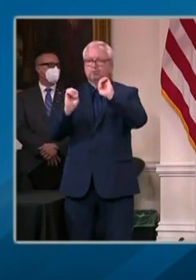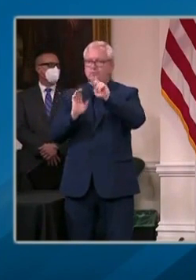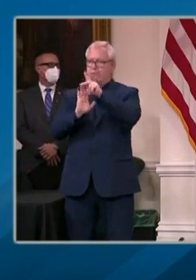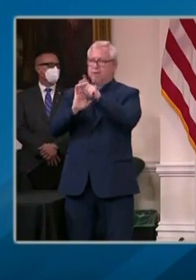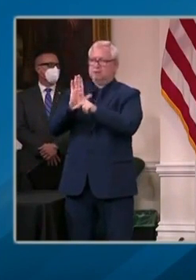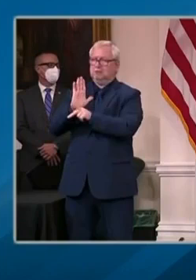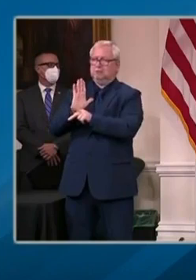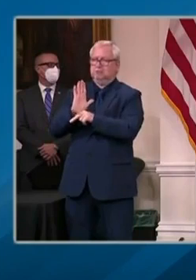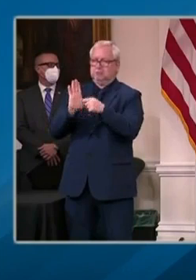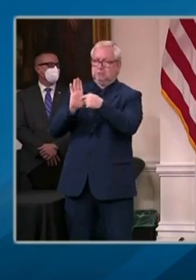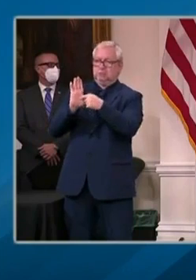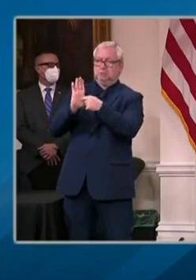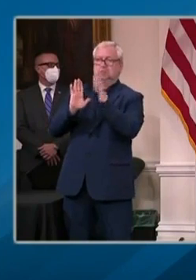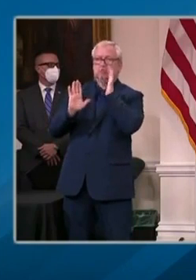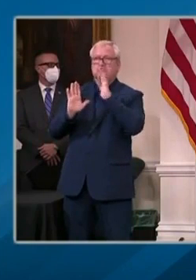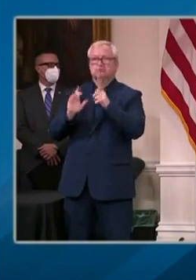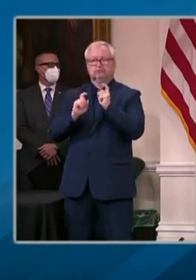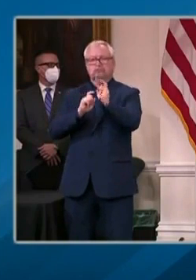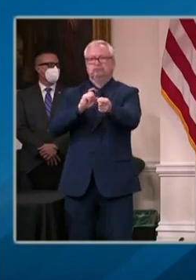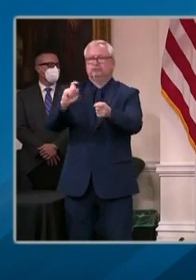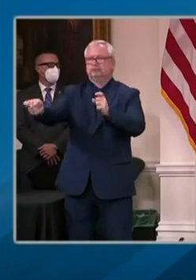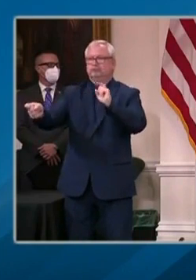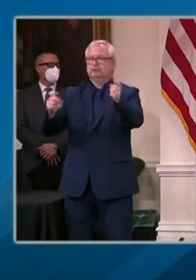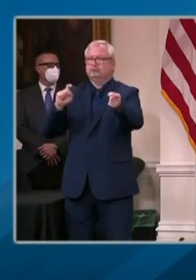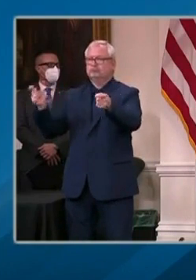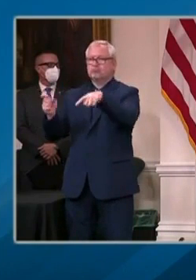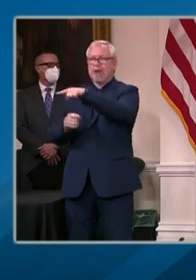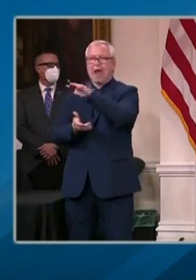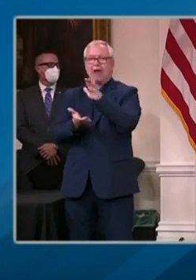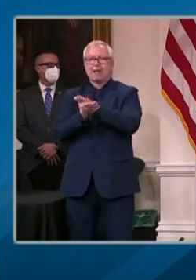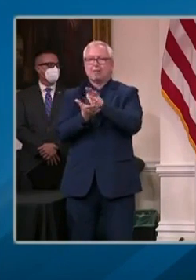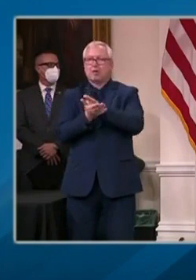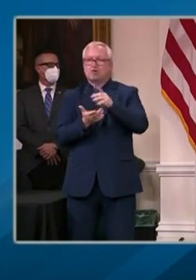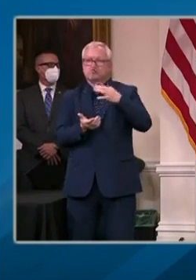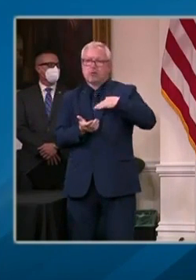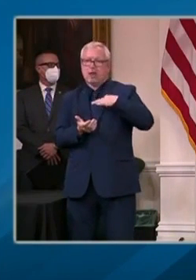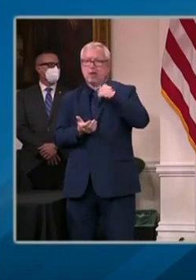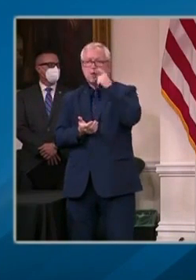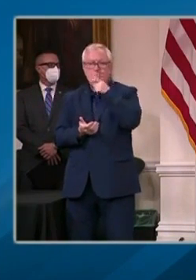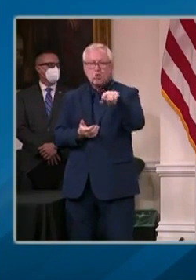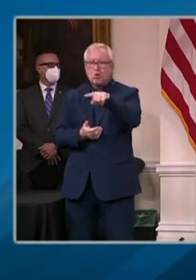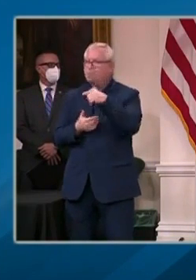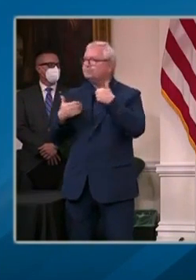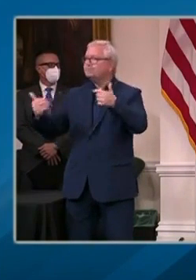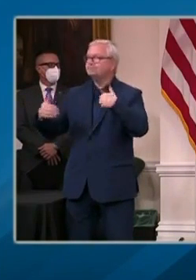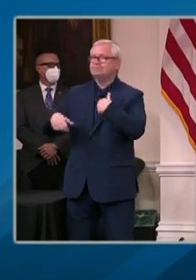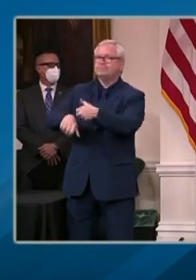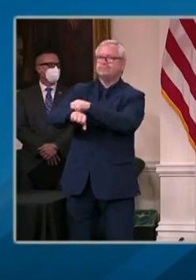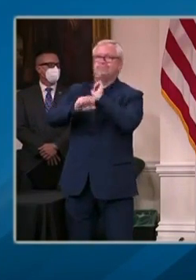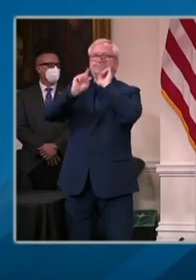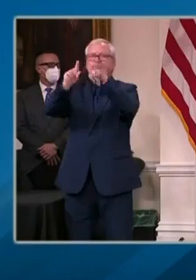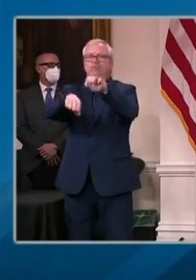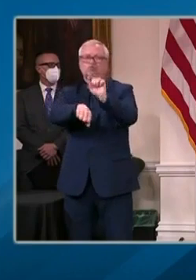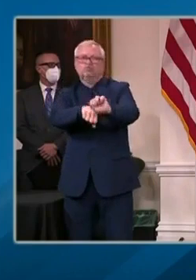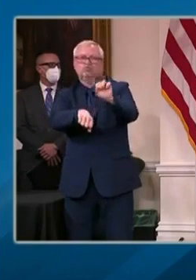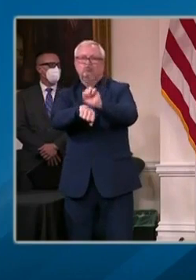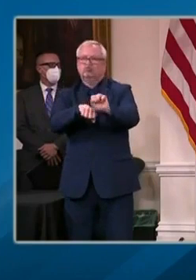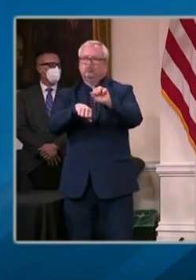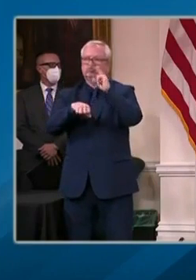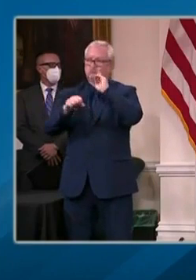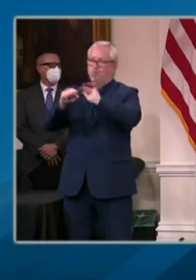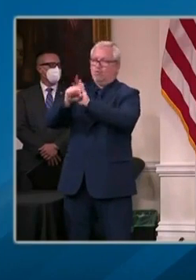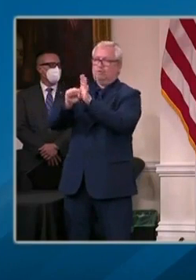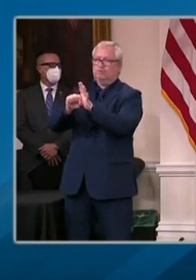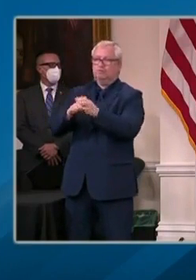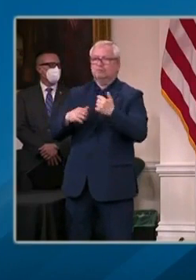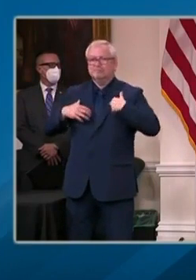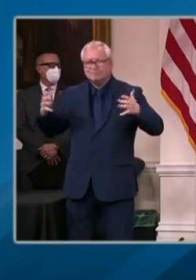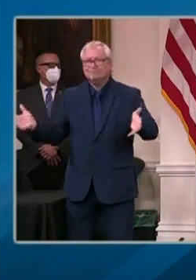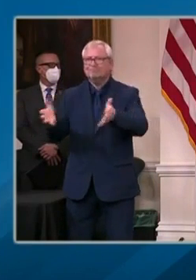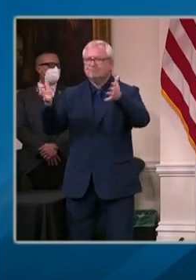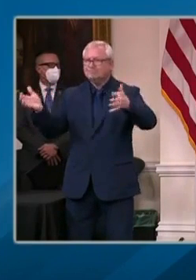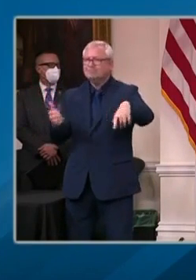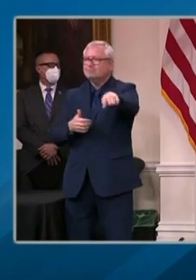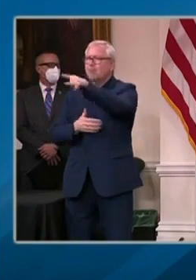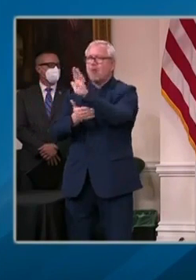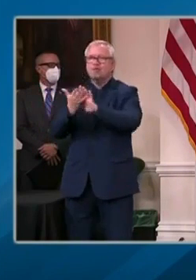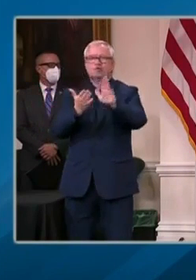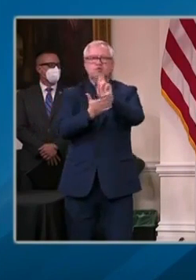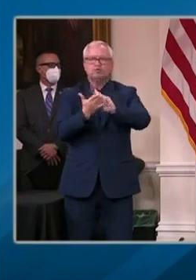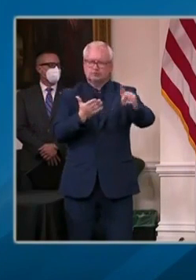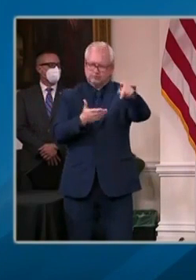EMERGENCY POLICIES AND PROCEDURES WHICH WILL AWARD ACADEMIC CREDIT TO STUDENTS WHO ARE WILLING TO SERVE IN HEALTHCARE DURING THIS PANDEMIC.